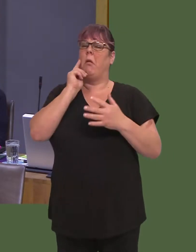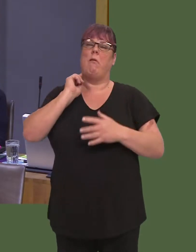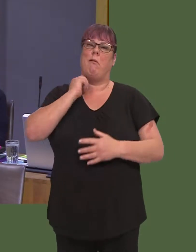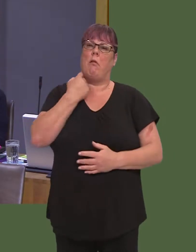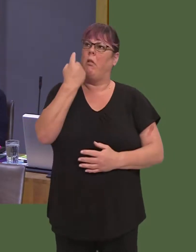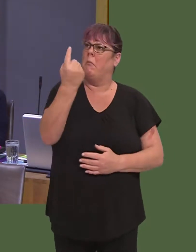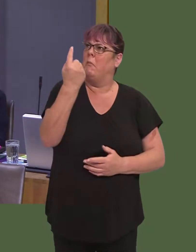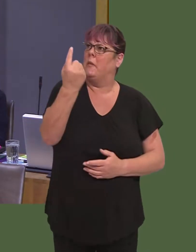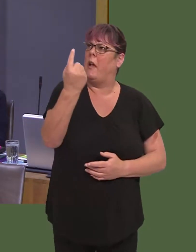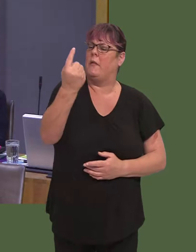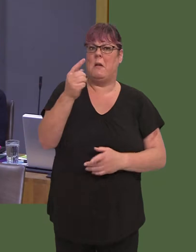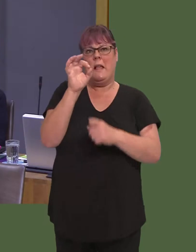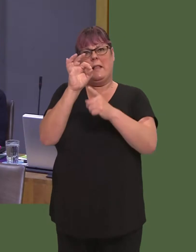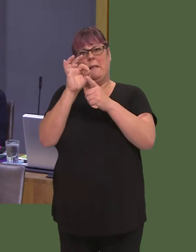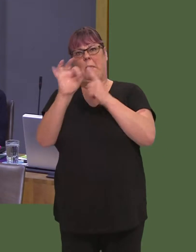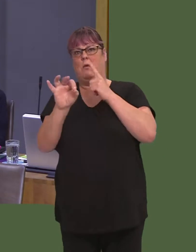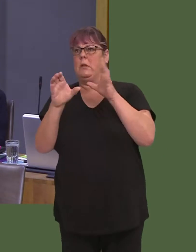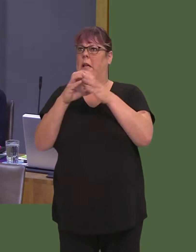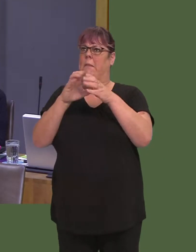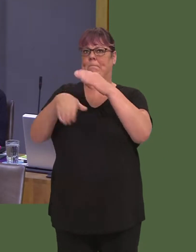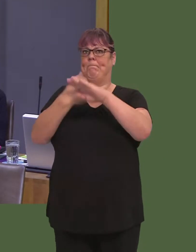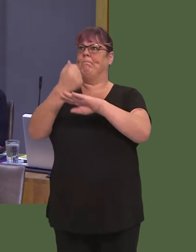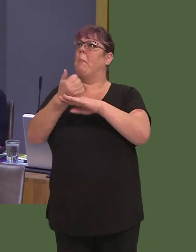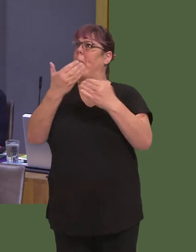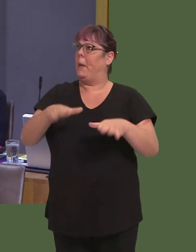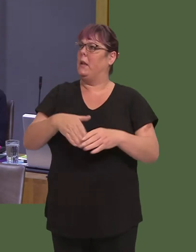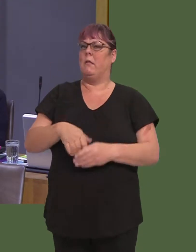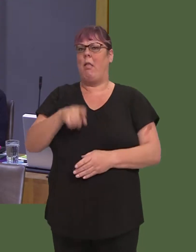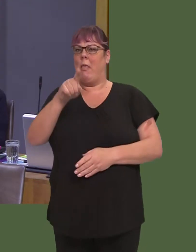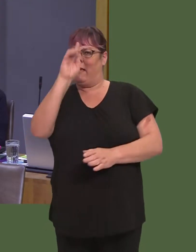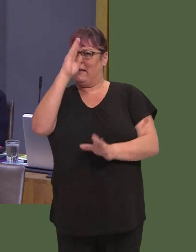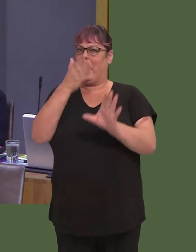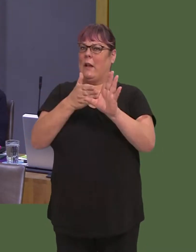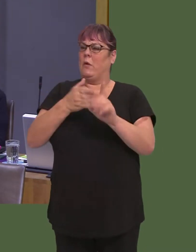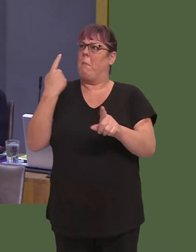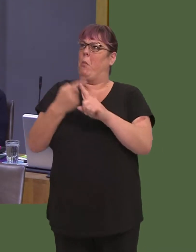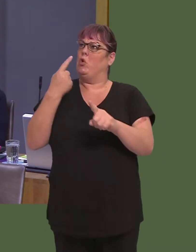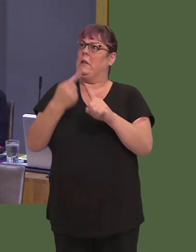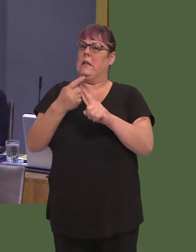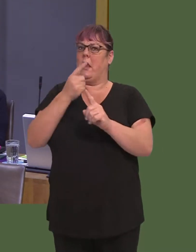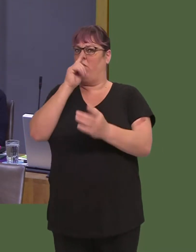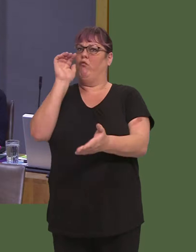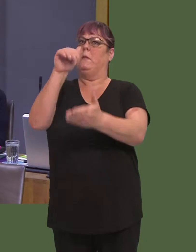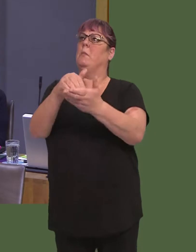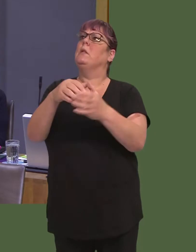special team that has been established, which is a psychiatric emergency response team.